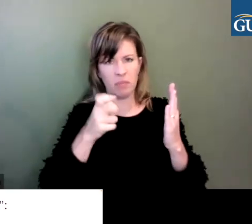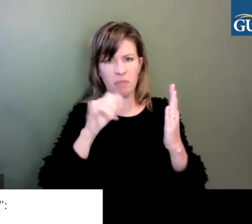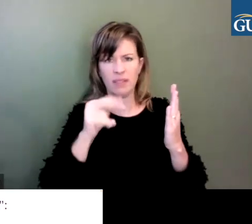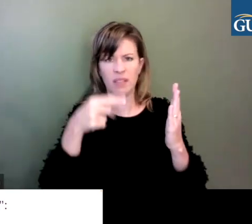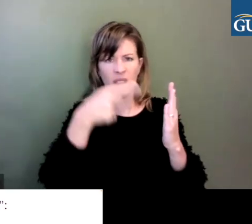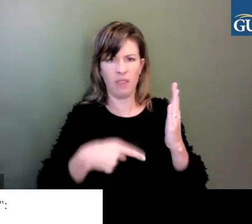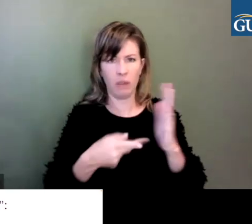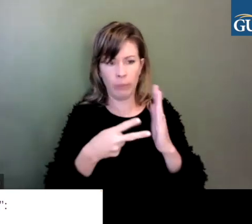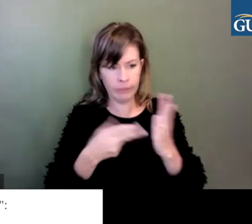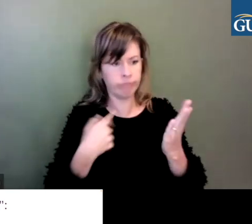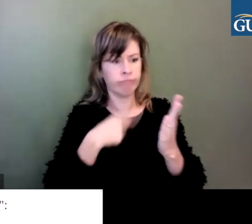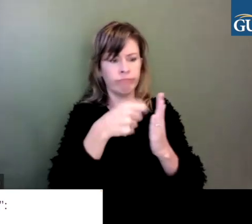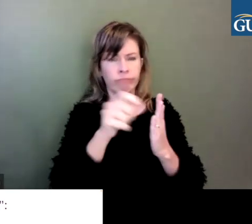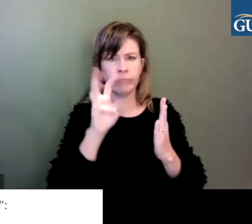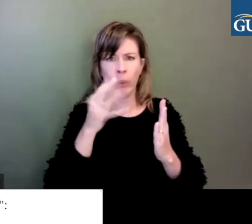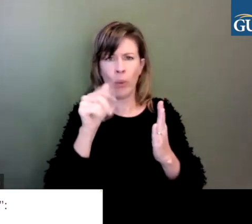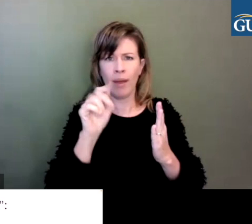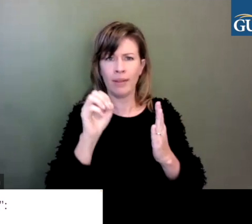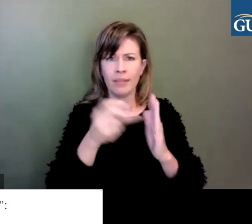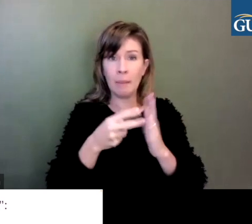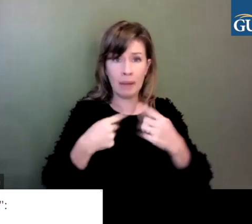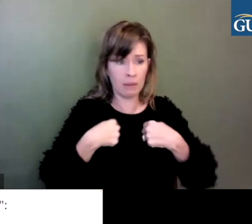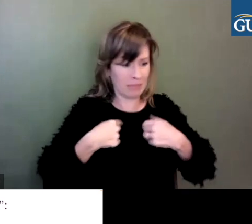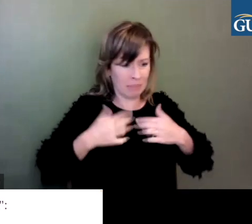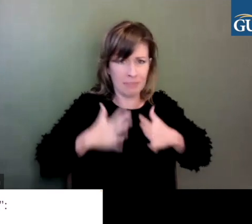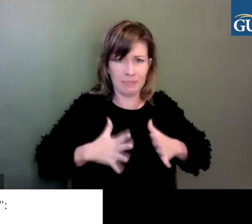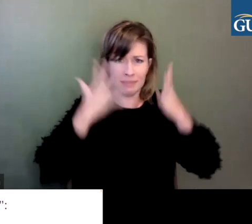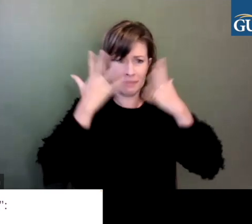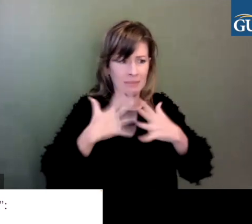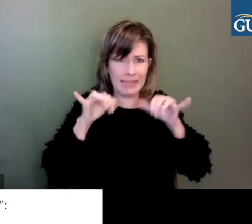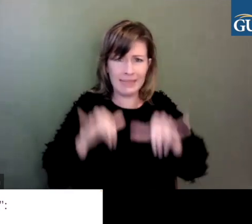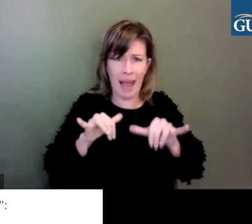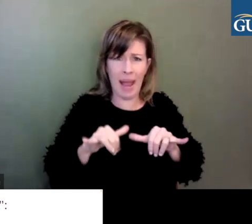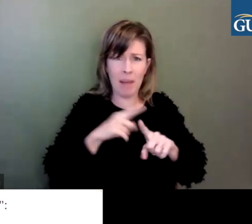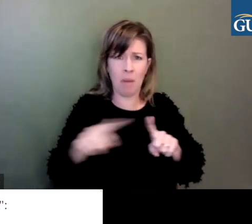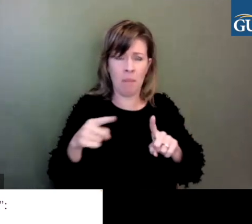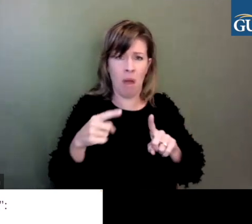category in which we use within the United States to distinguish you from other groups had changed. And that's